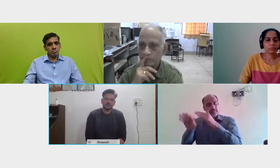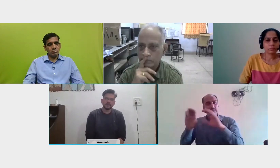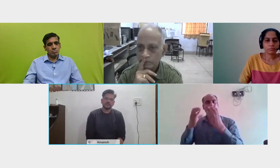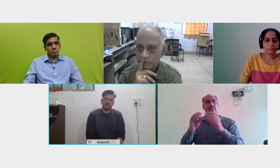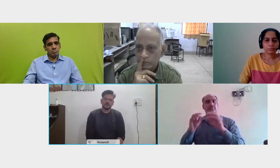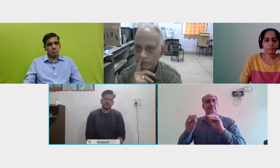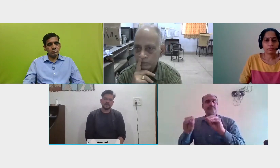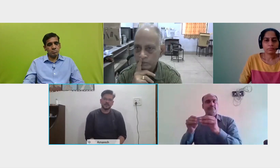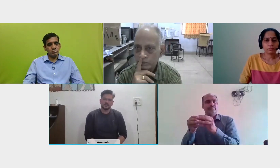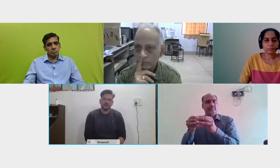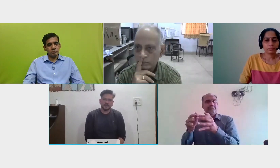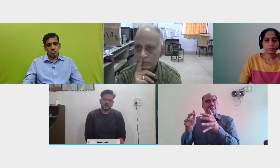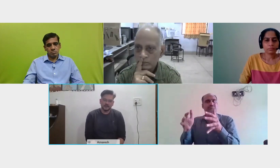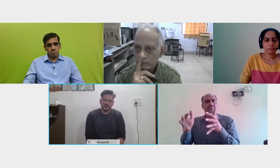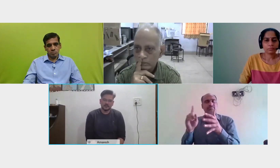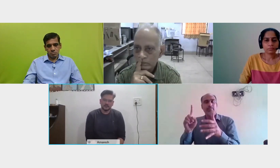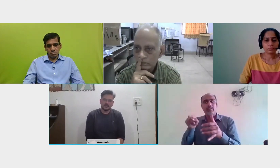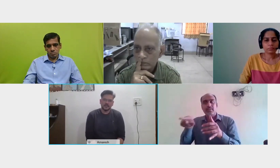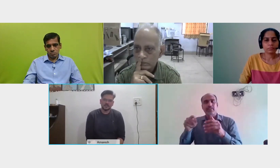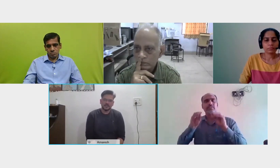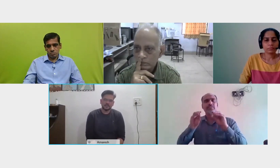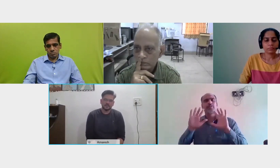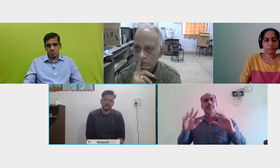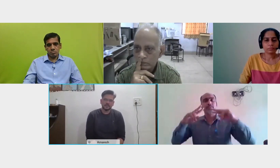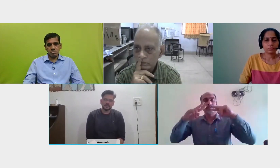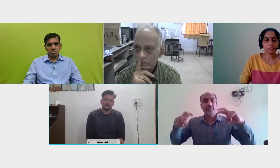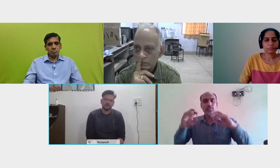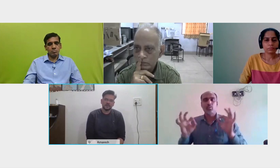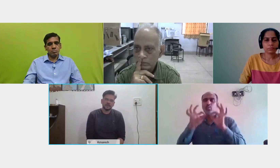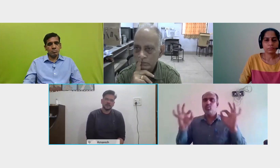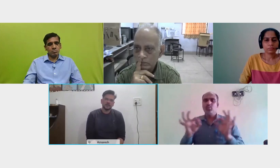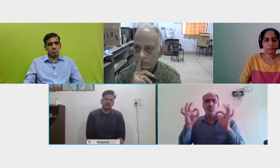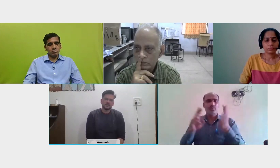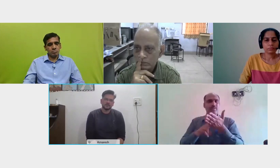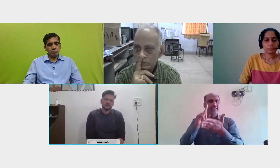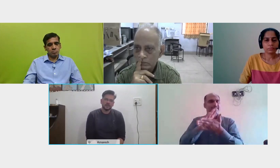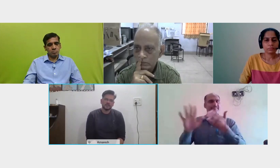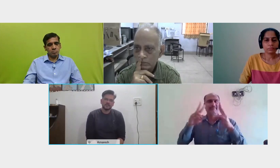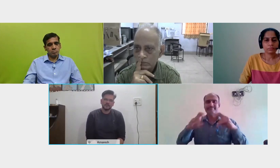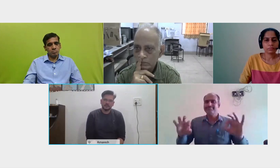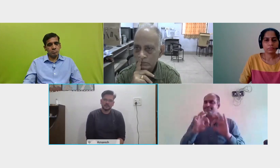course which was started by the RCI and that changed to the national institute so she you